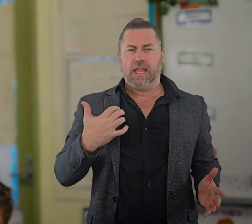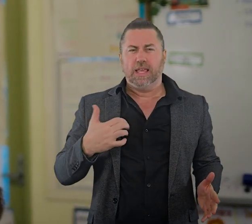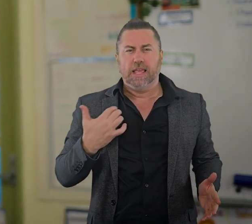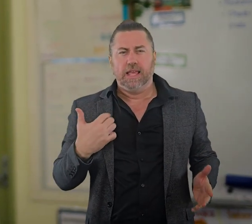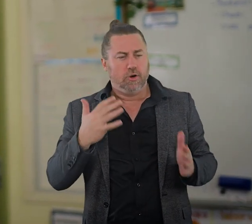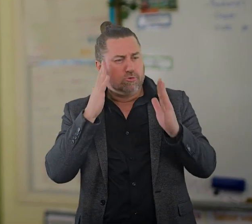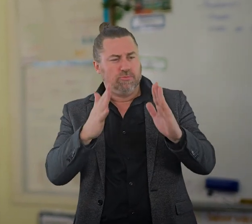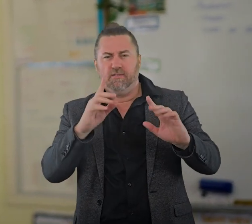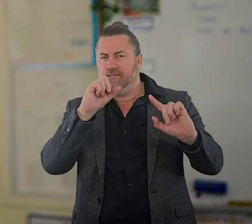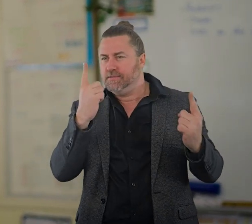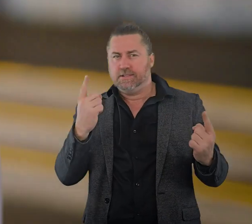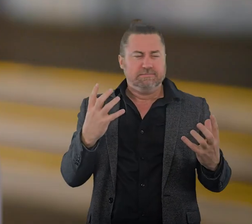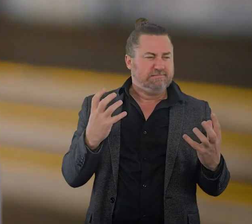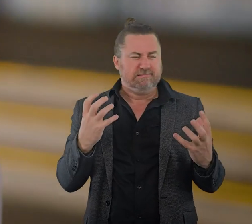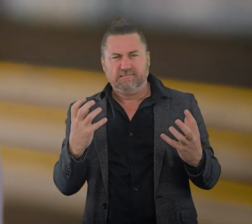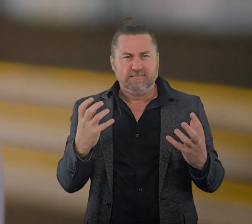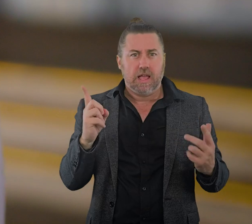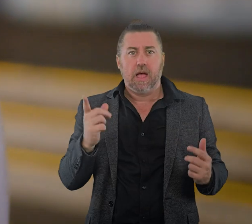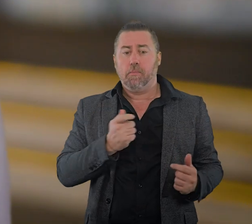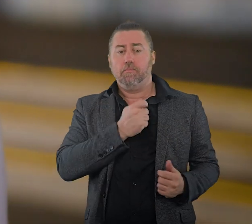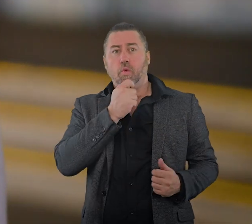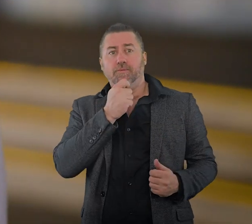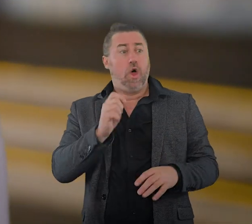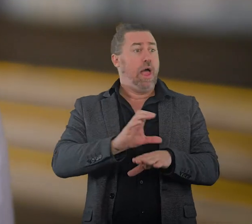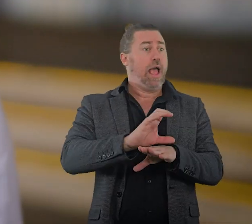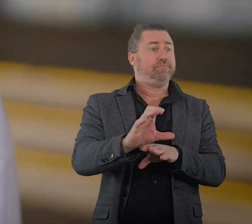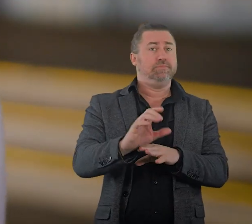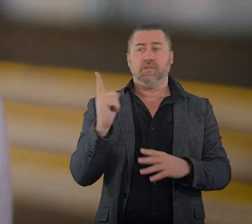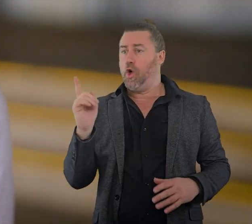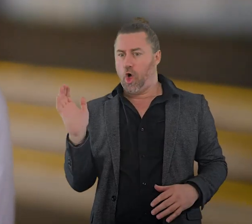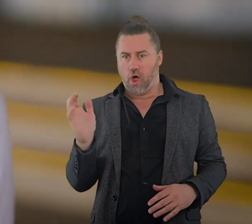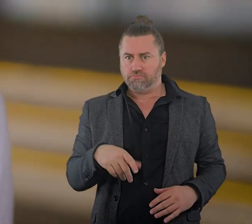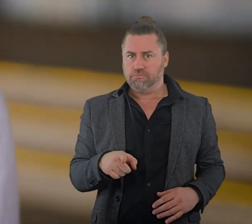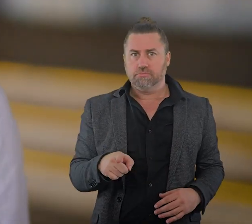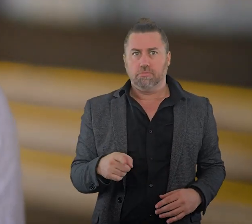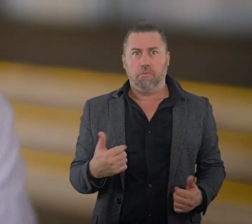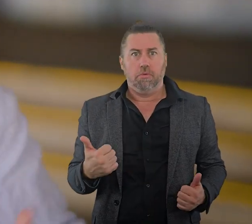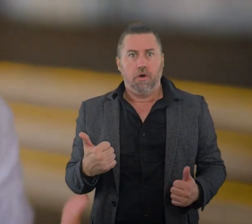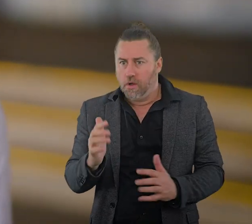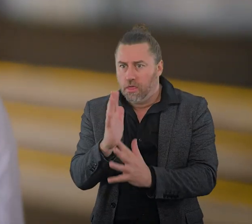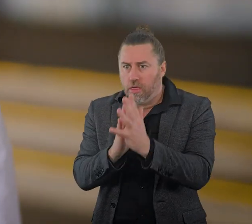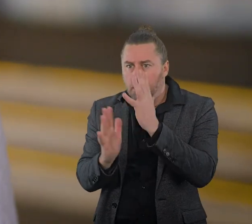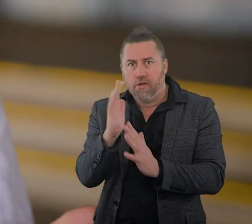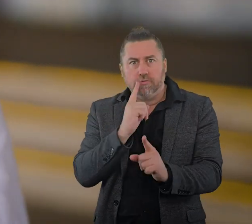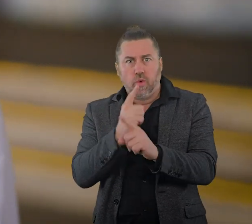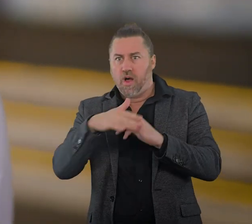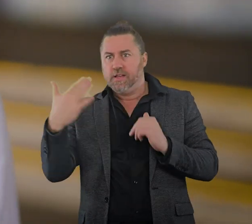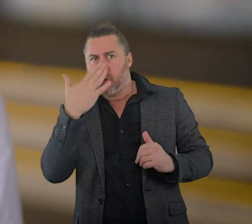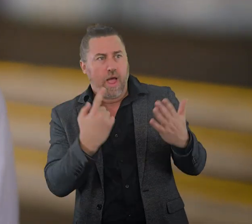couldn't concentrate. And now that we've got the microphones and the carpet, they've come home and they're actively talking to you about the school life,